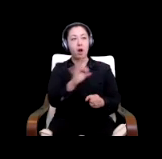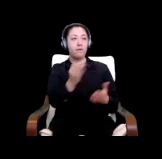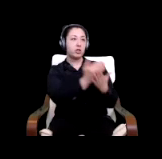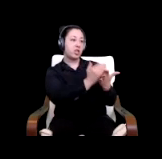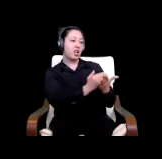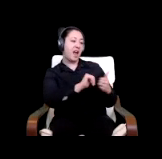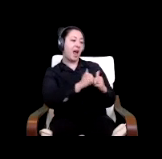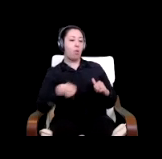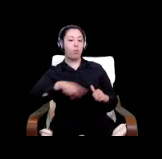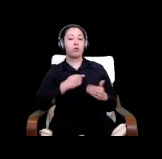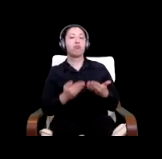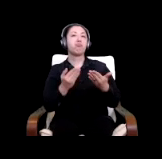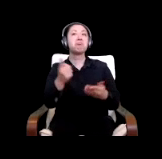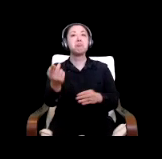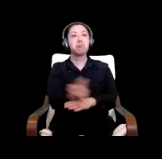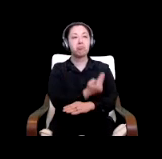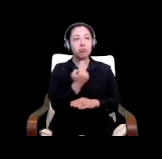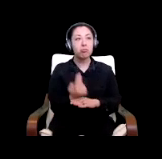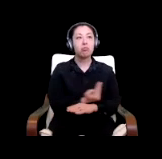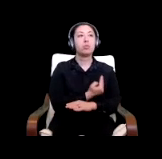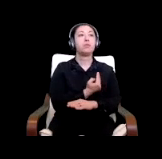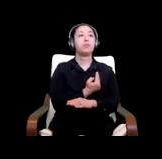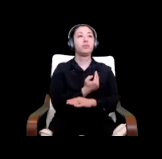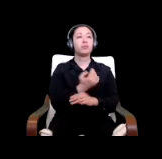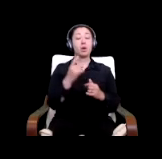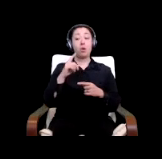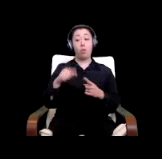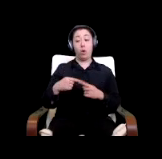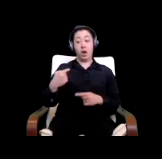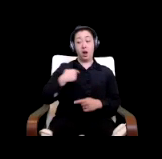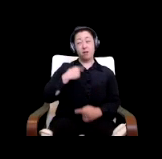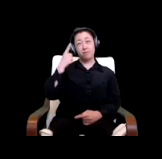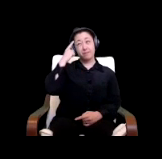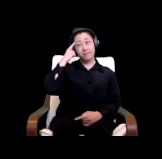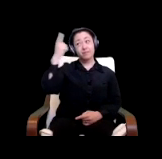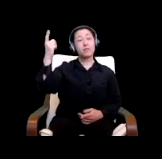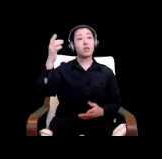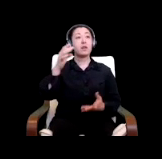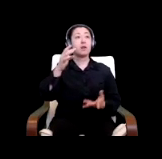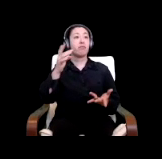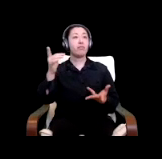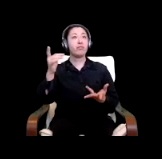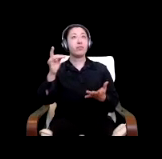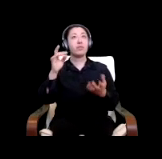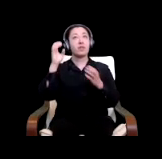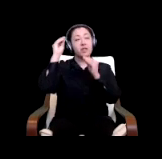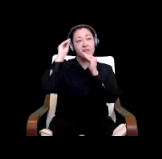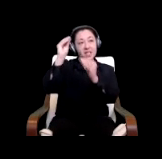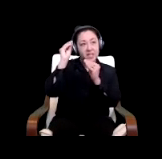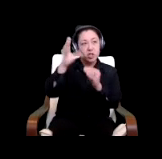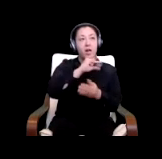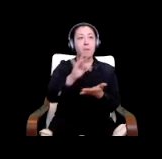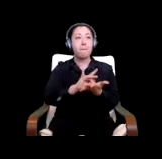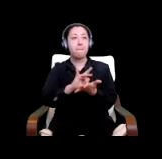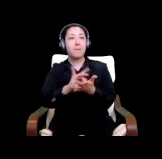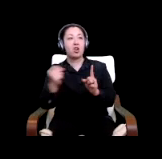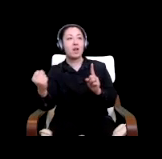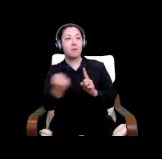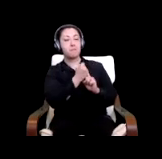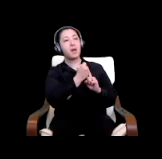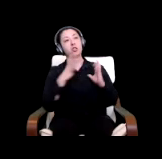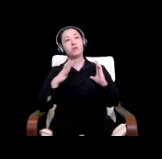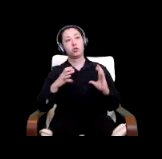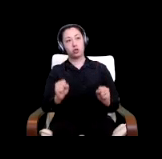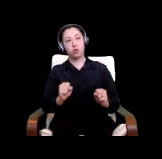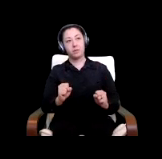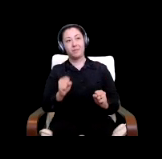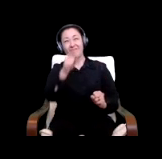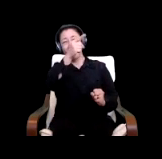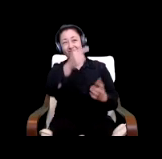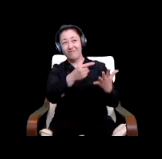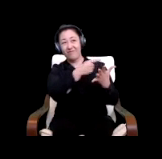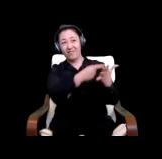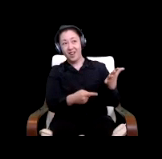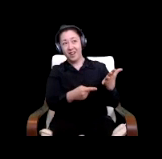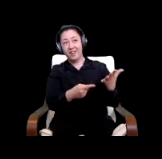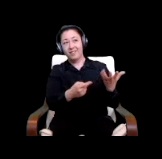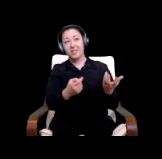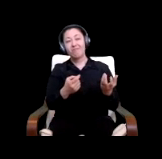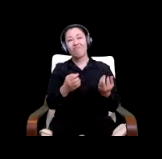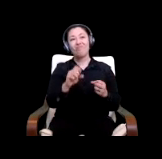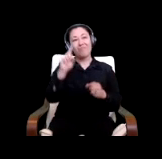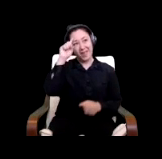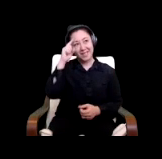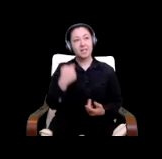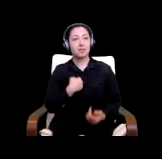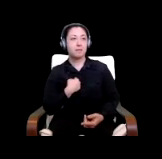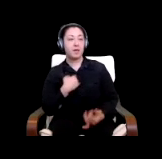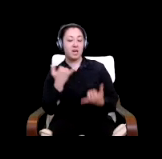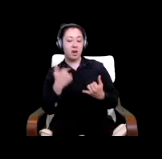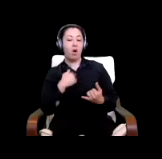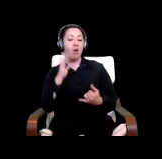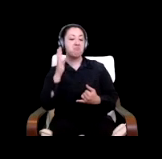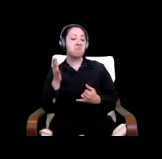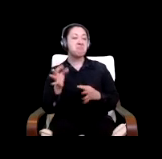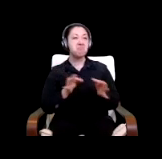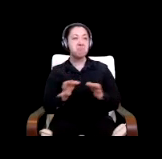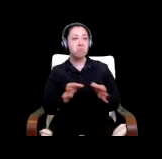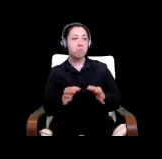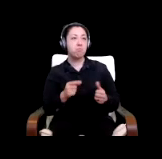When I'm conceptualizing the educational pieces of charge, these make the most sense to me.